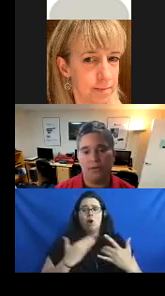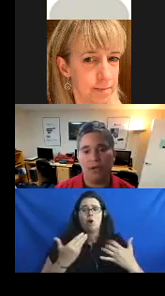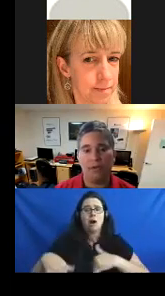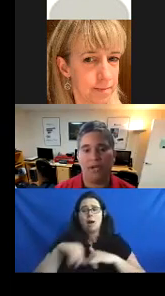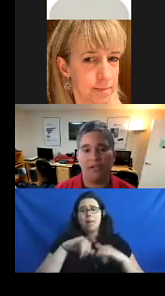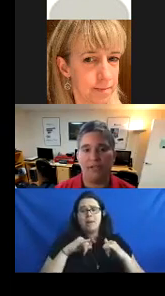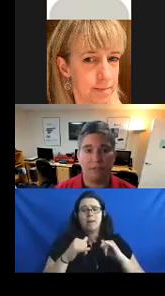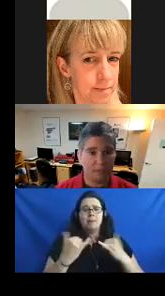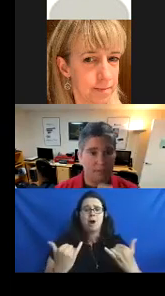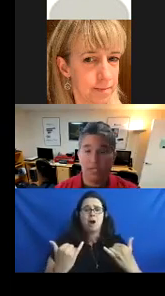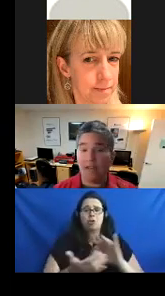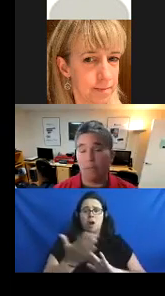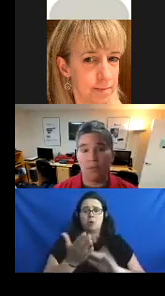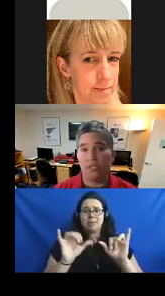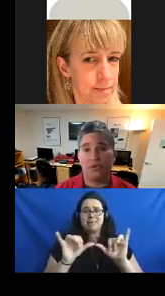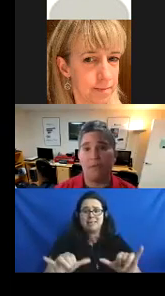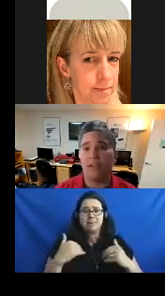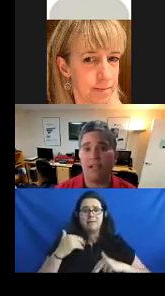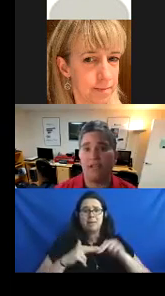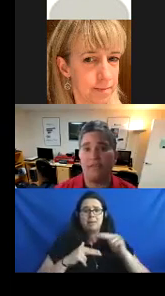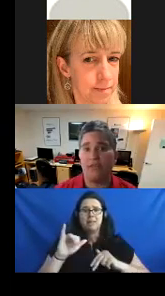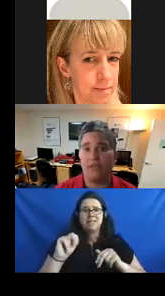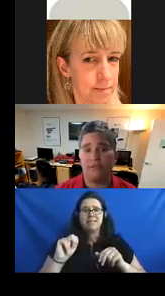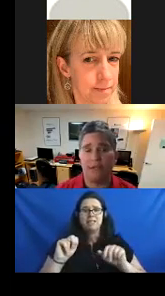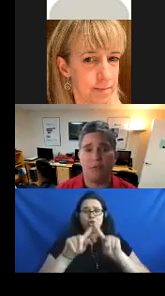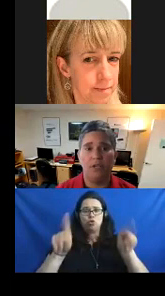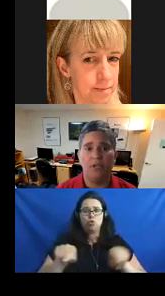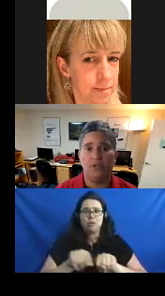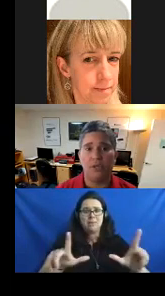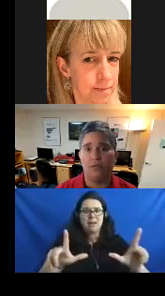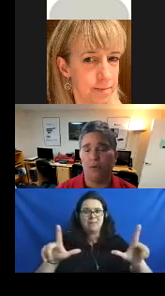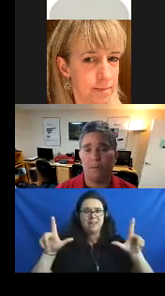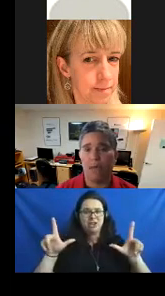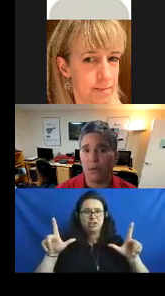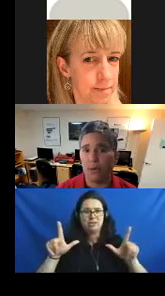FEATURES BUILT INTO THEM.